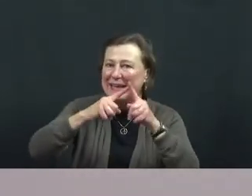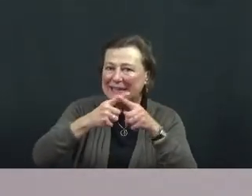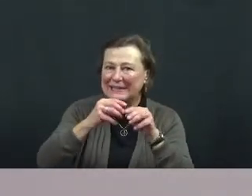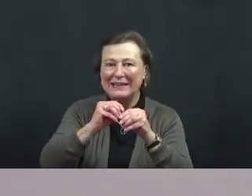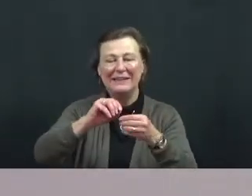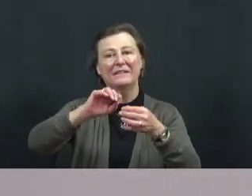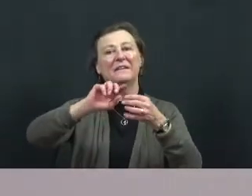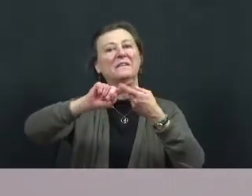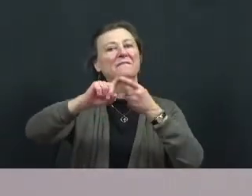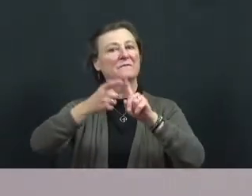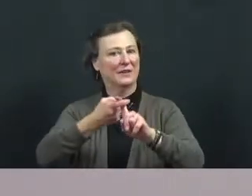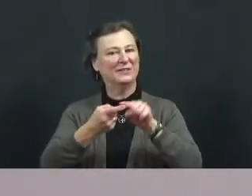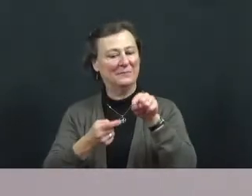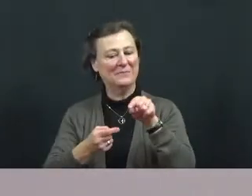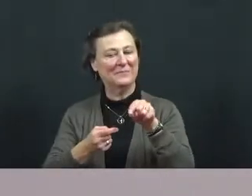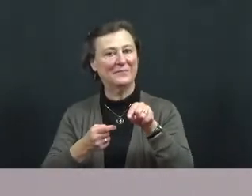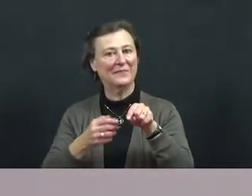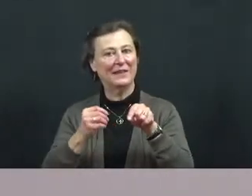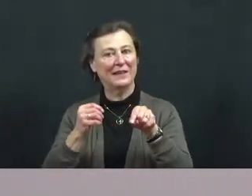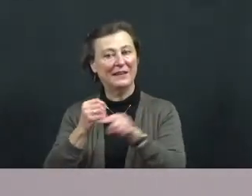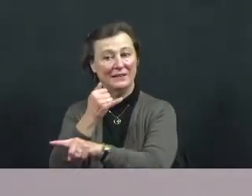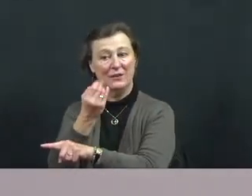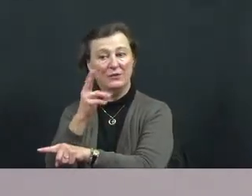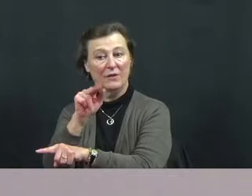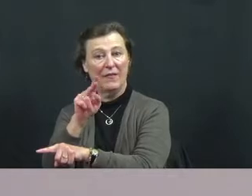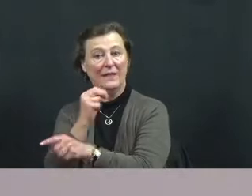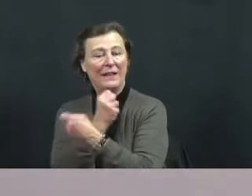And, Jonathan loved him as himself.